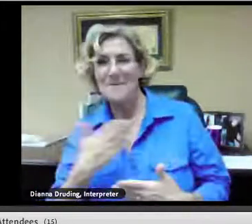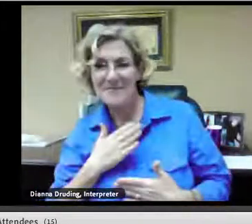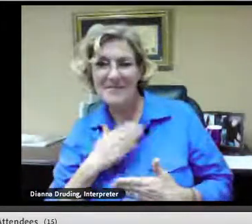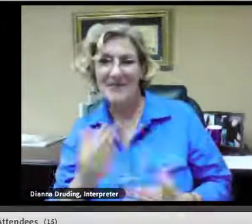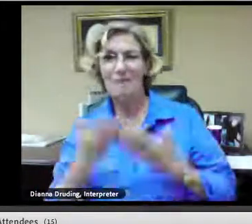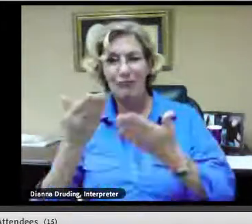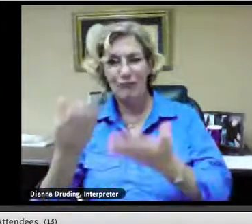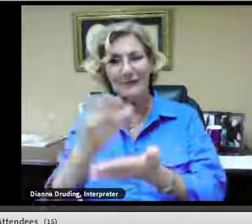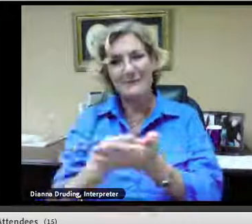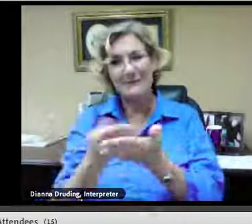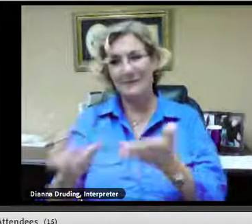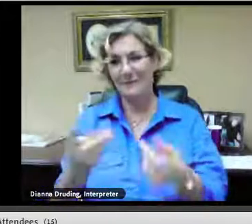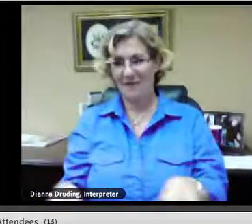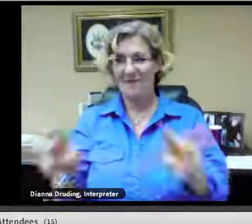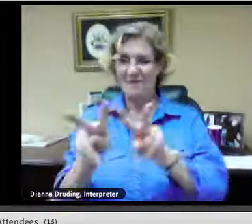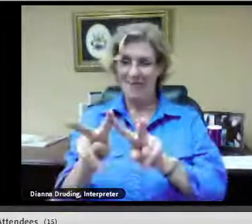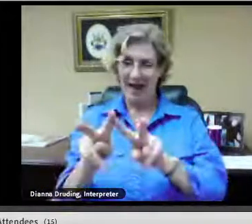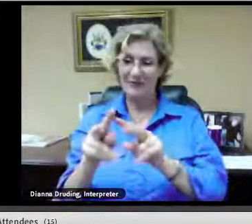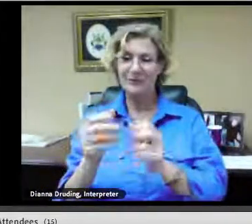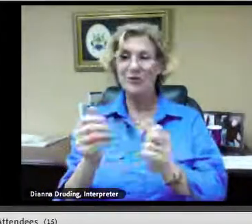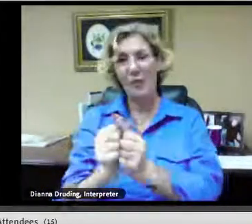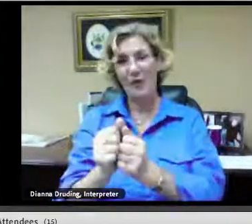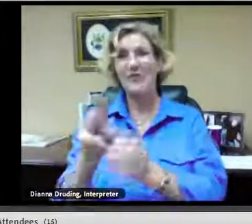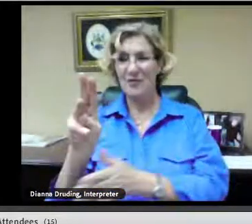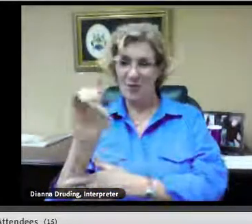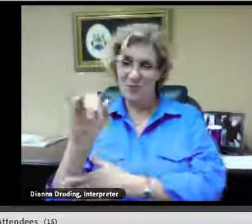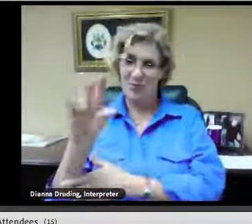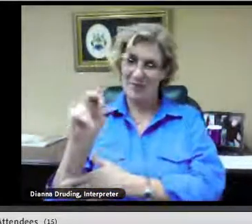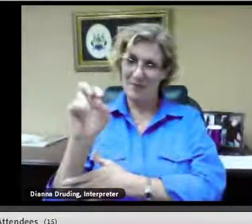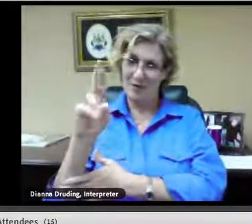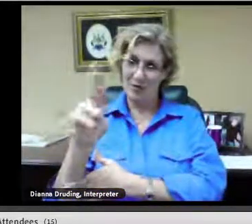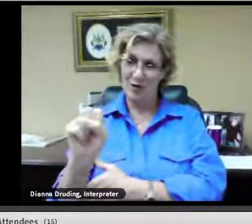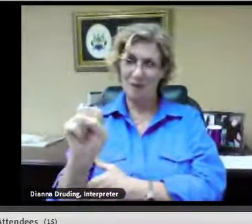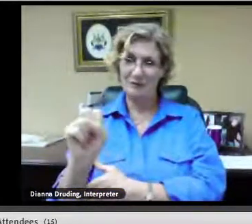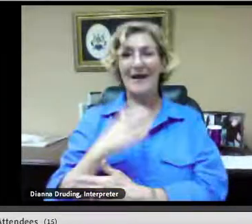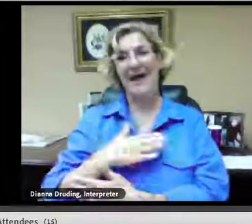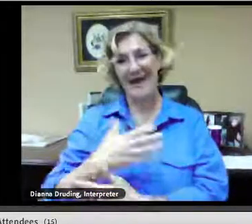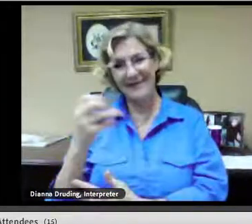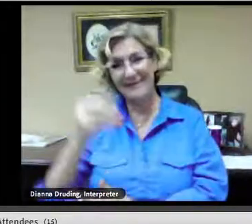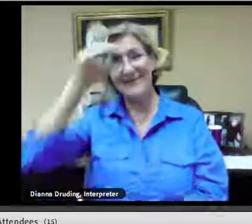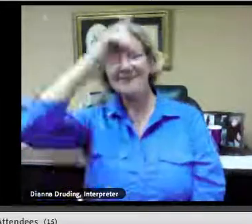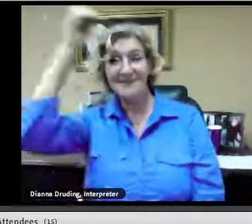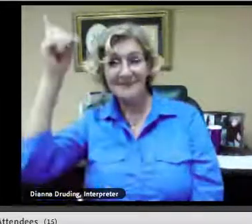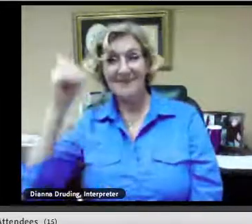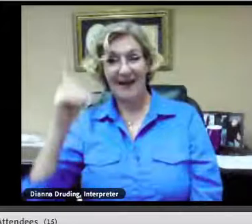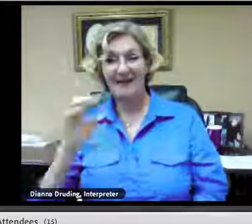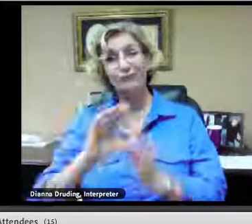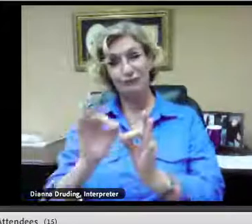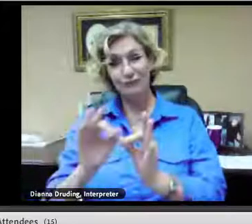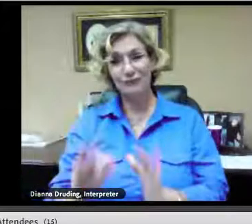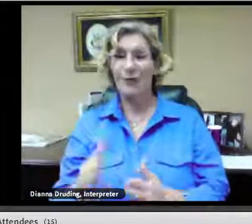to these webinars, to Diana, our captioner, for helping make this webinar